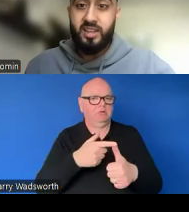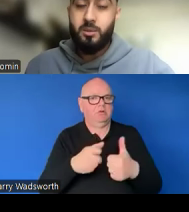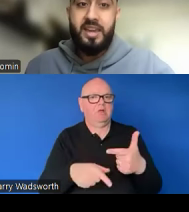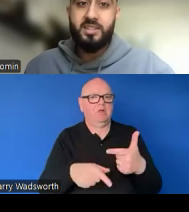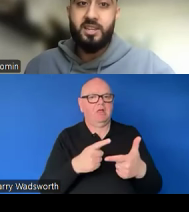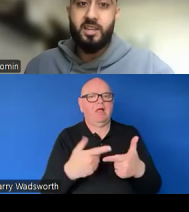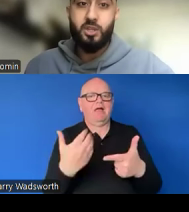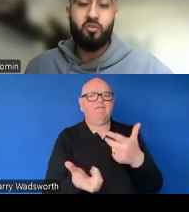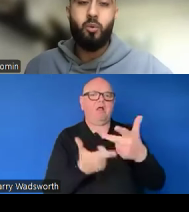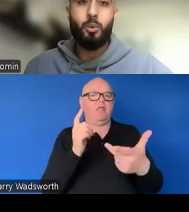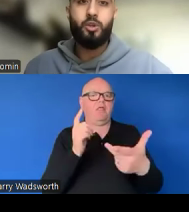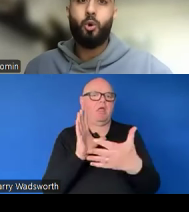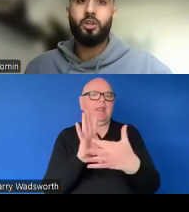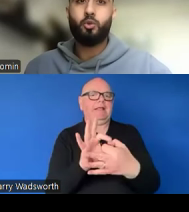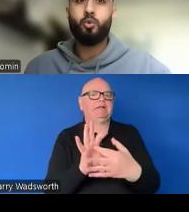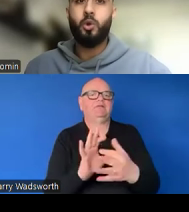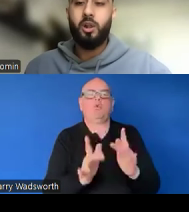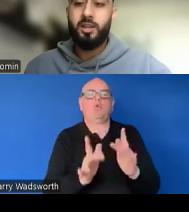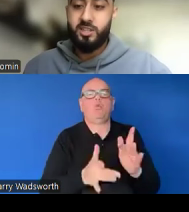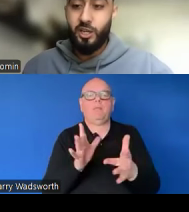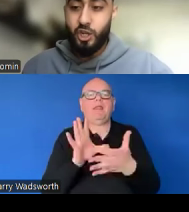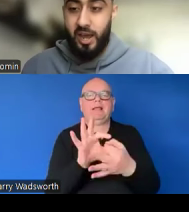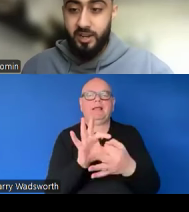That's the basis of what we call a Google Search Ad.